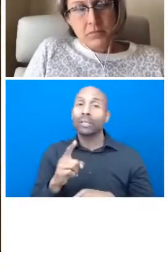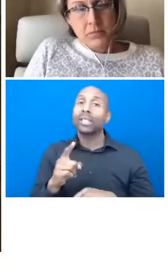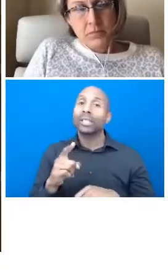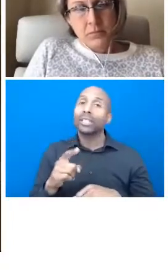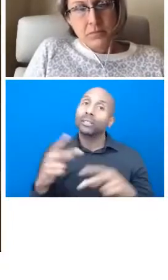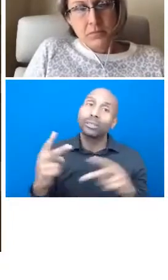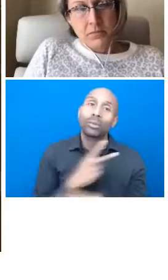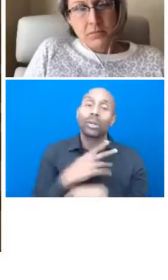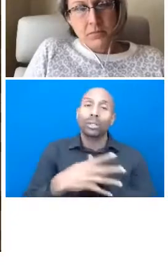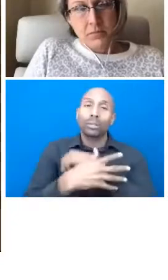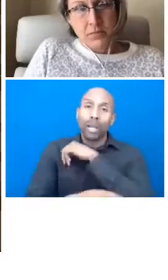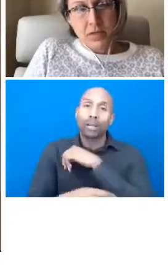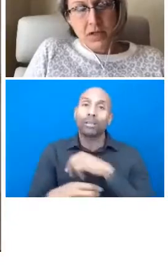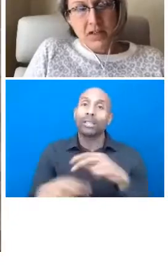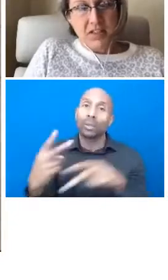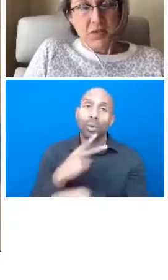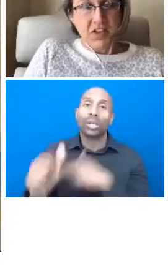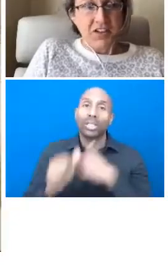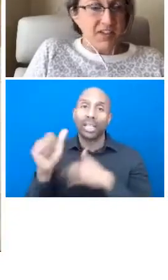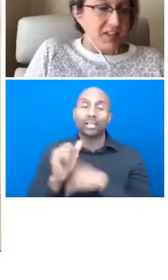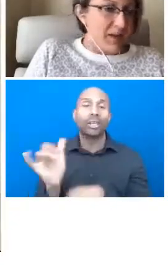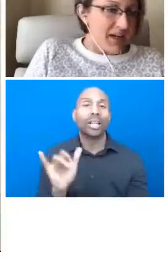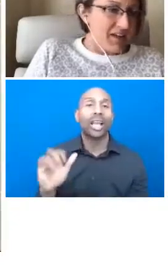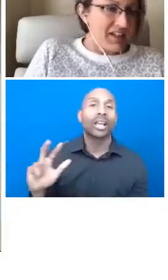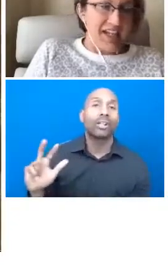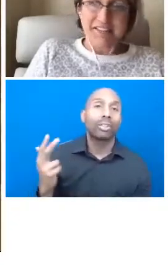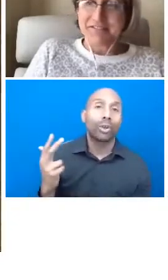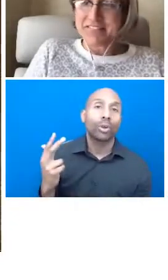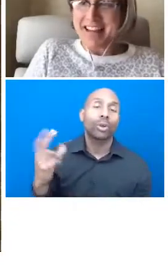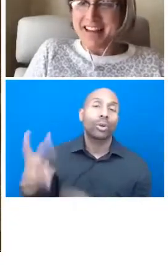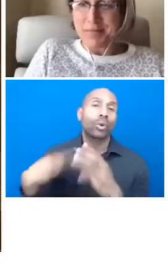Kim: And this was all systematically done.